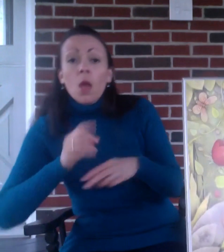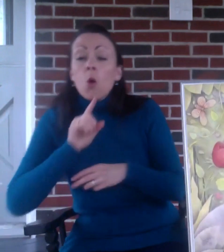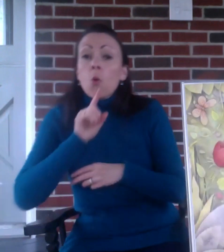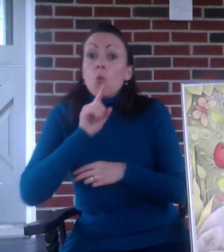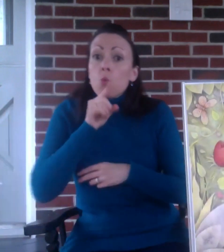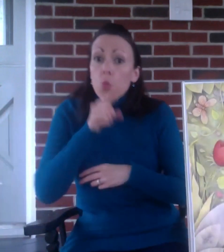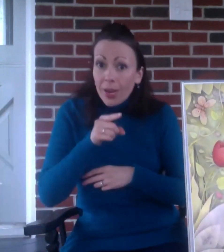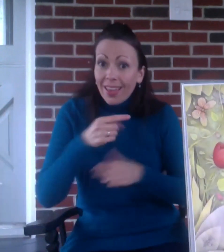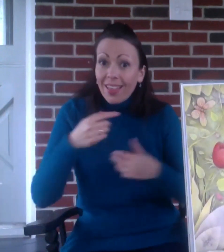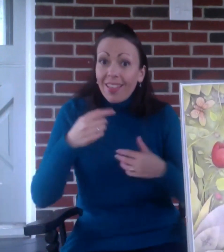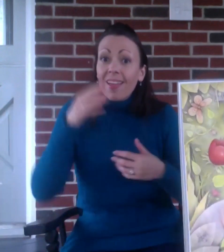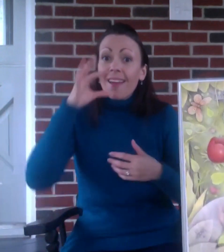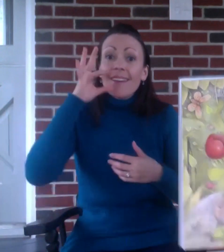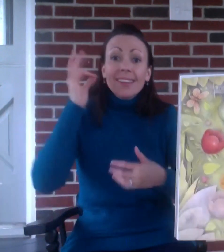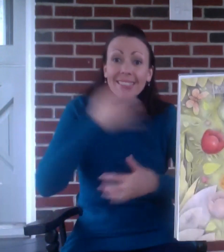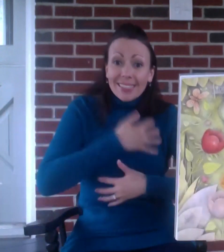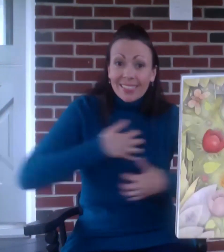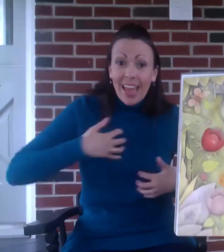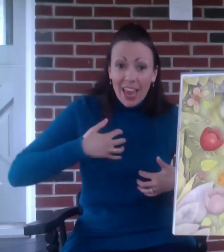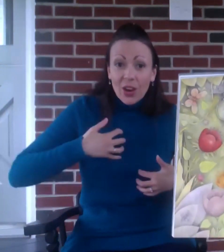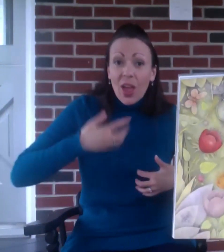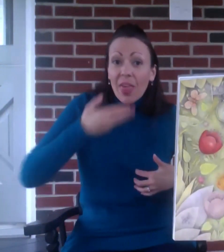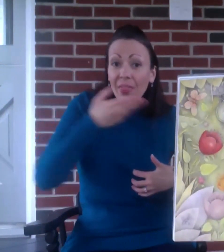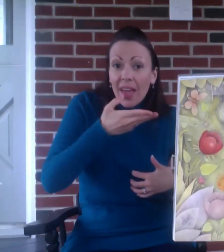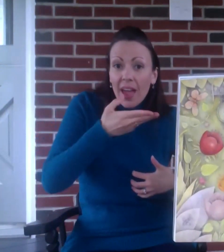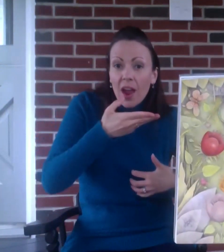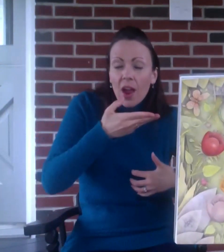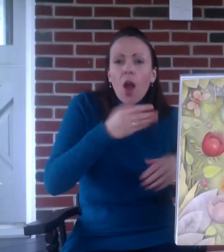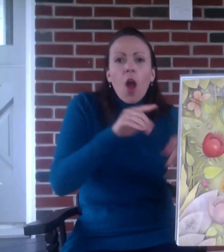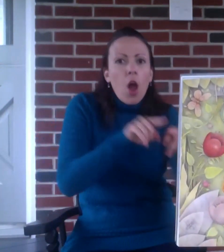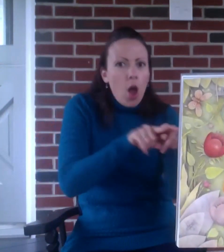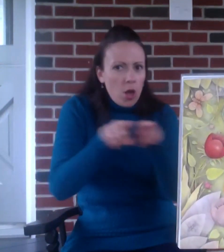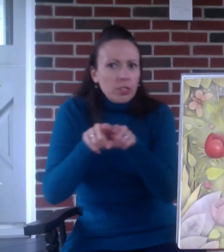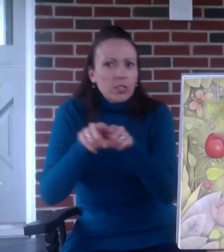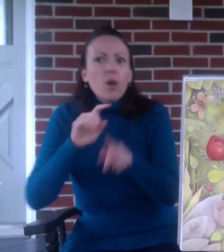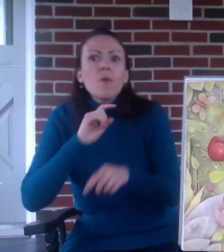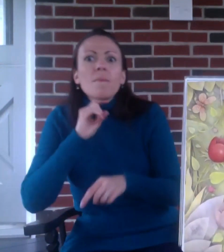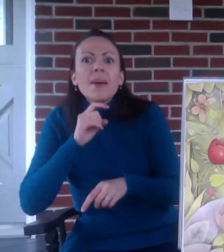the actual Tin Forest that our gentleman, or main character, created.